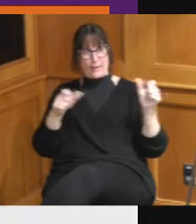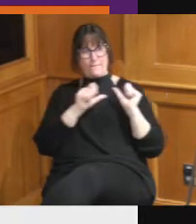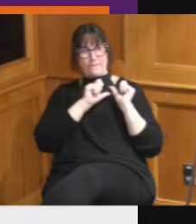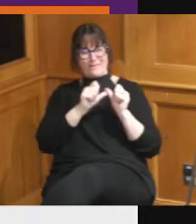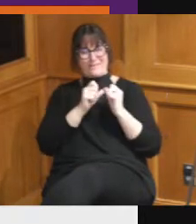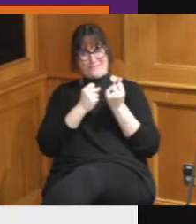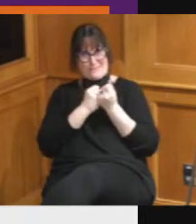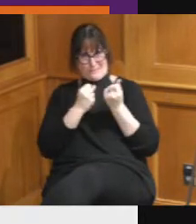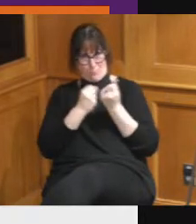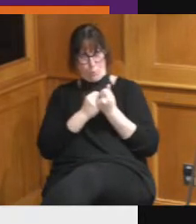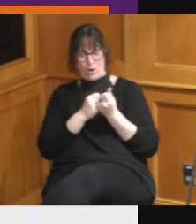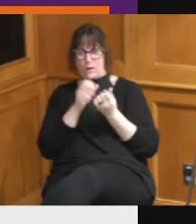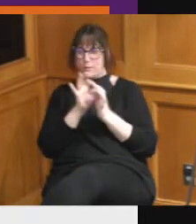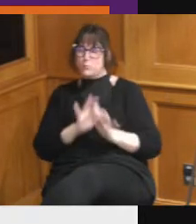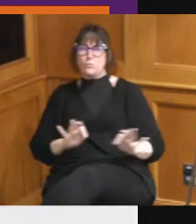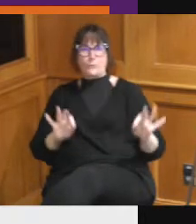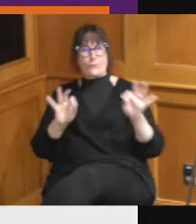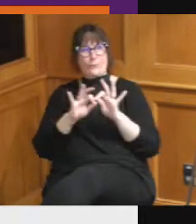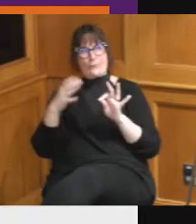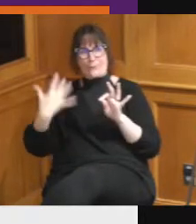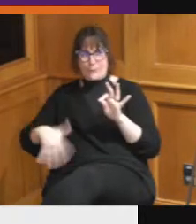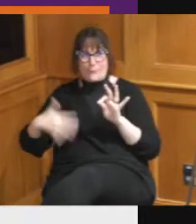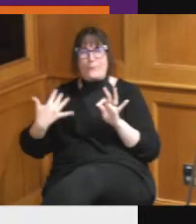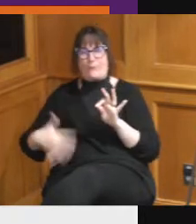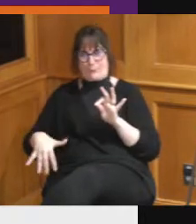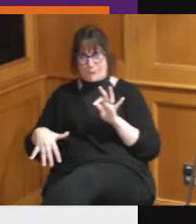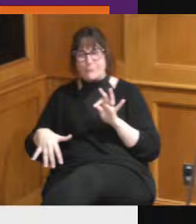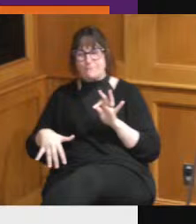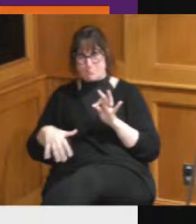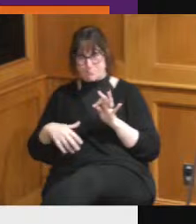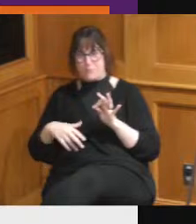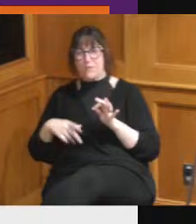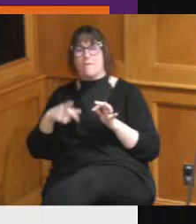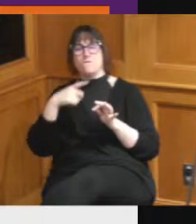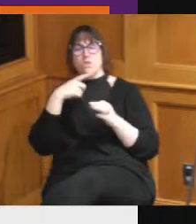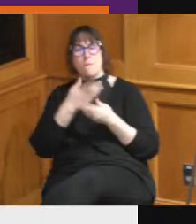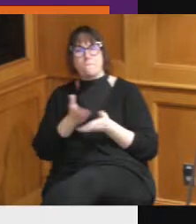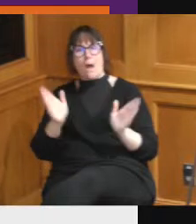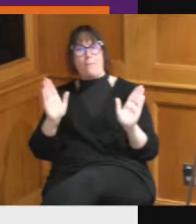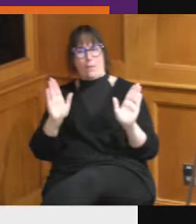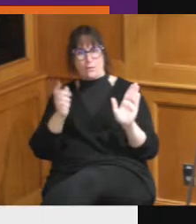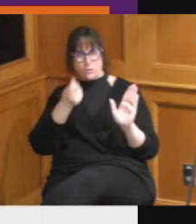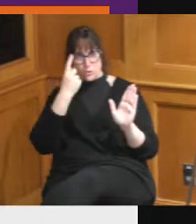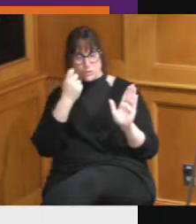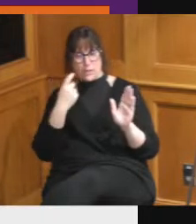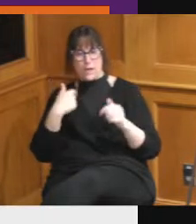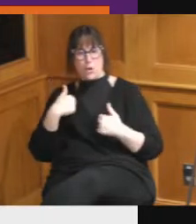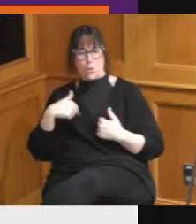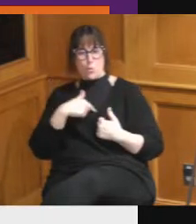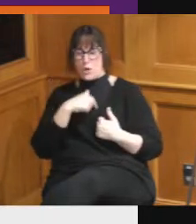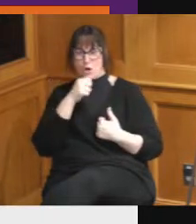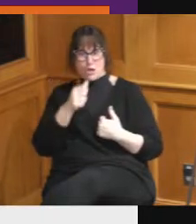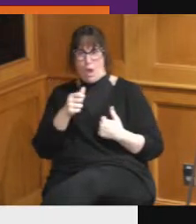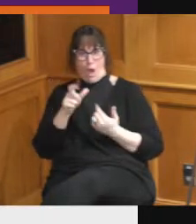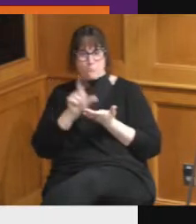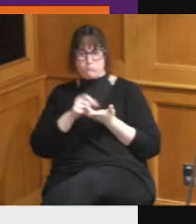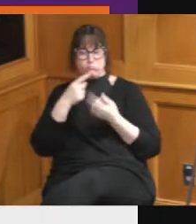I think that's a really important honestly thing for the public to understand because again we're none of us are really publicizing it that much but the idea is there has been a